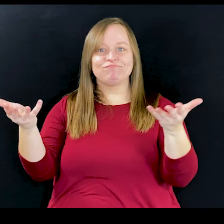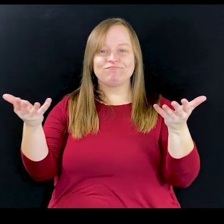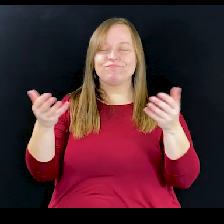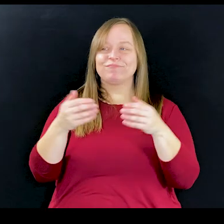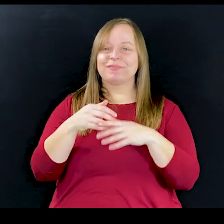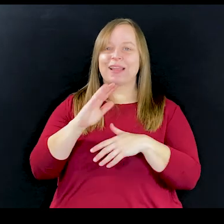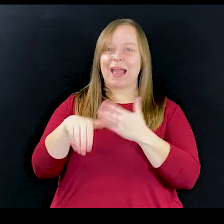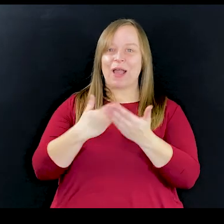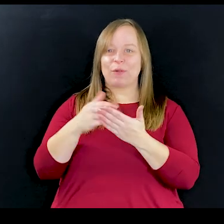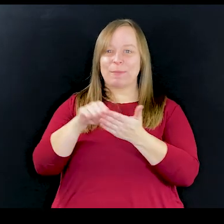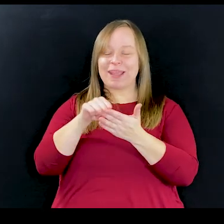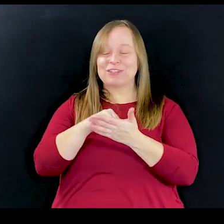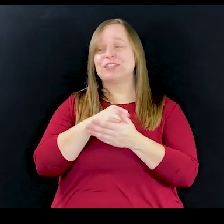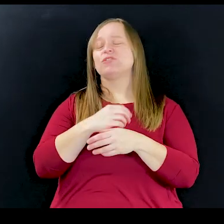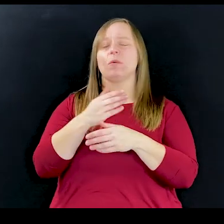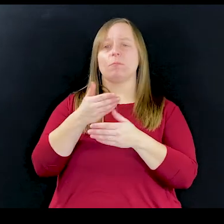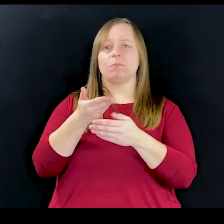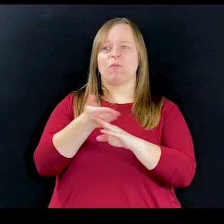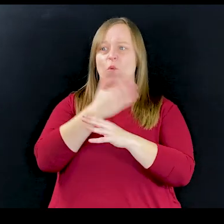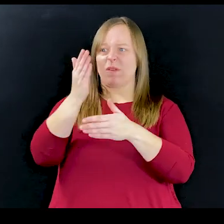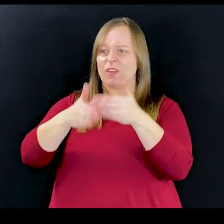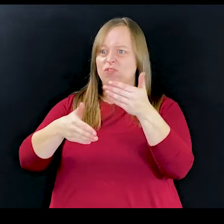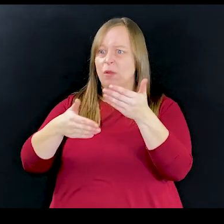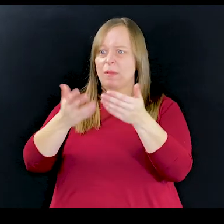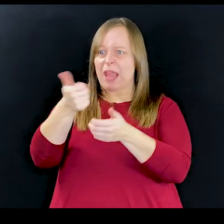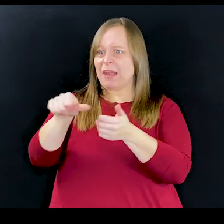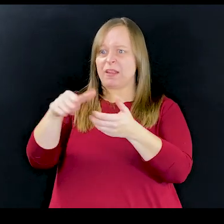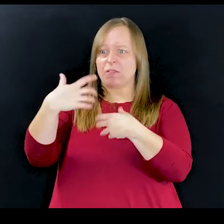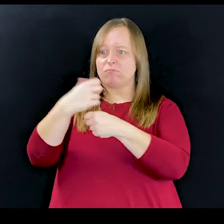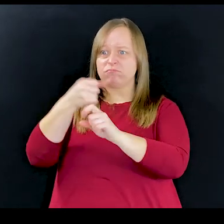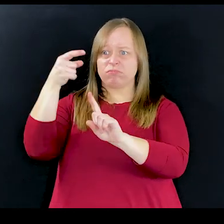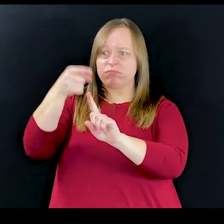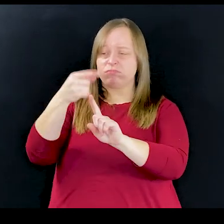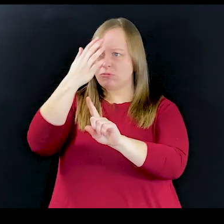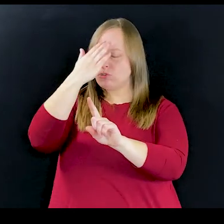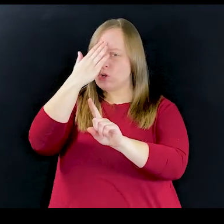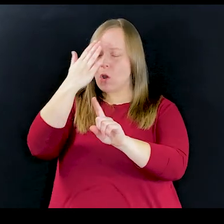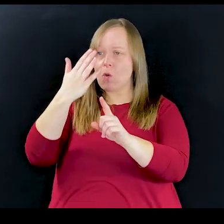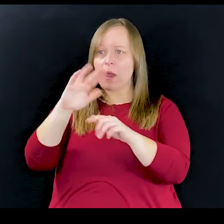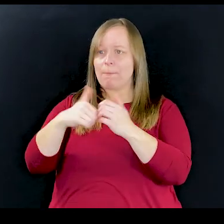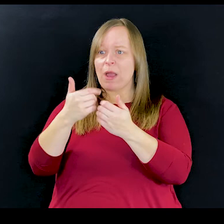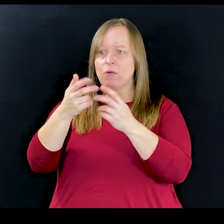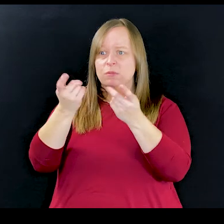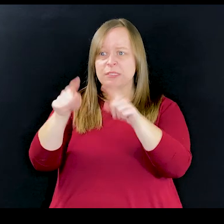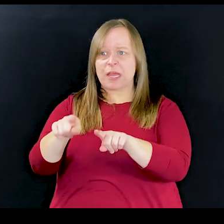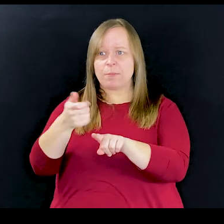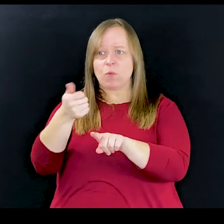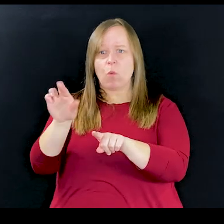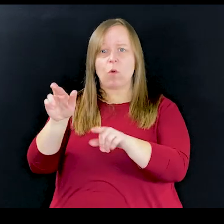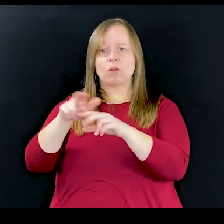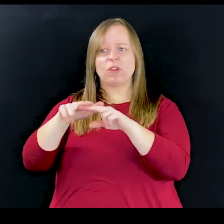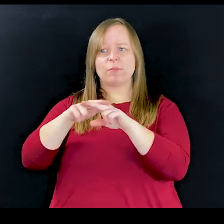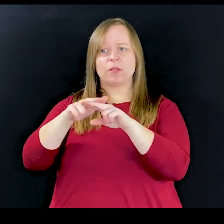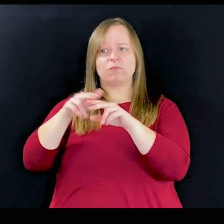on social media. And before we sign off, is there anything else that you'd like our audience to know about this settlement or transportation